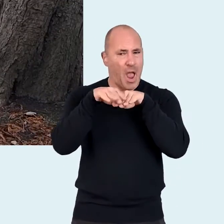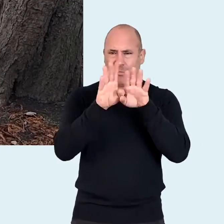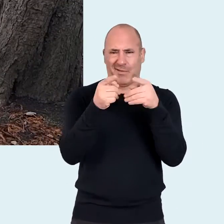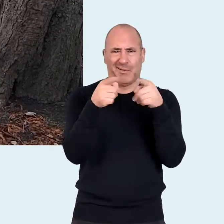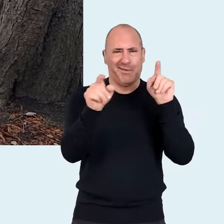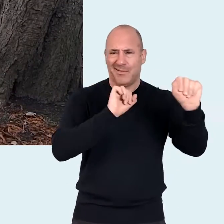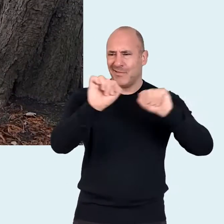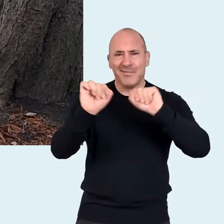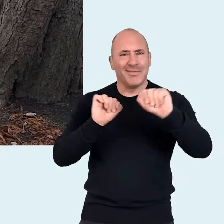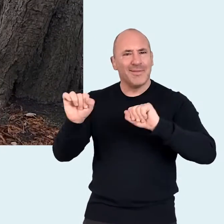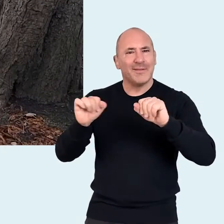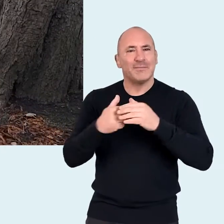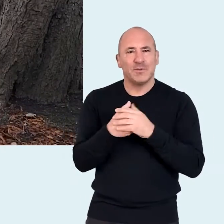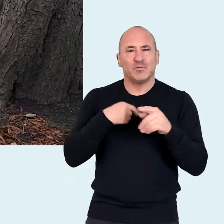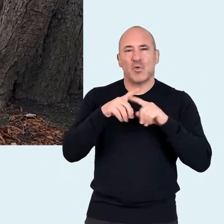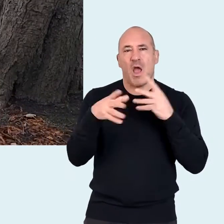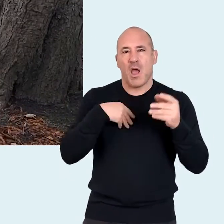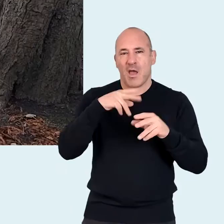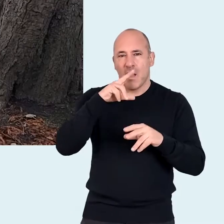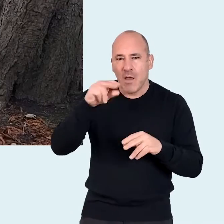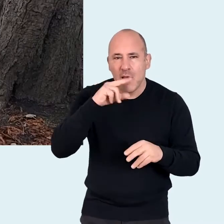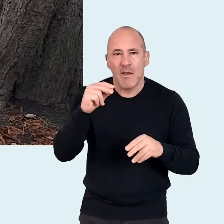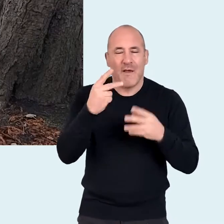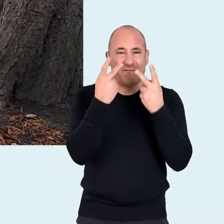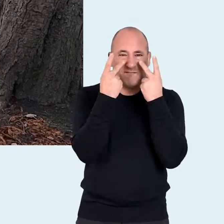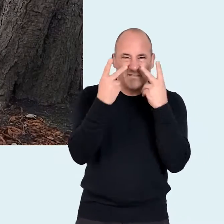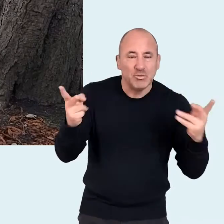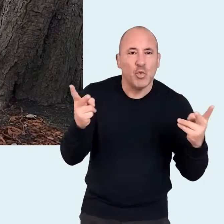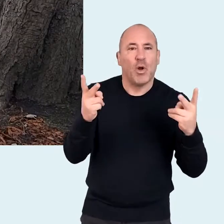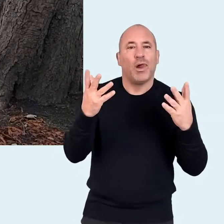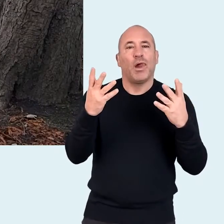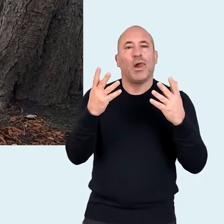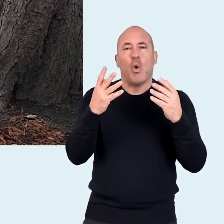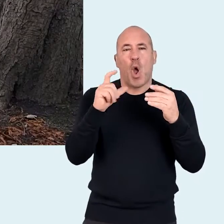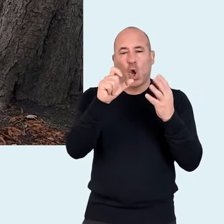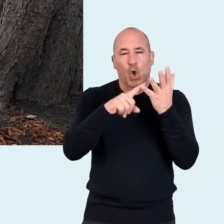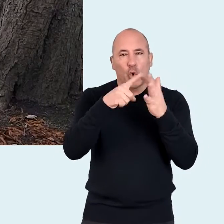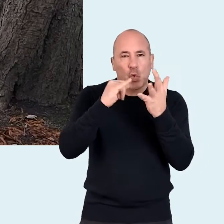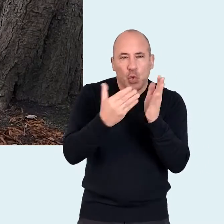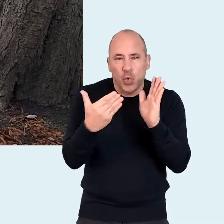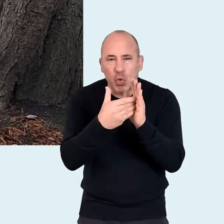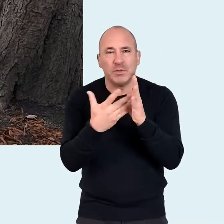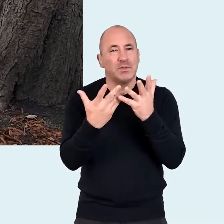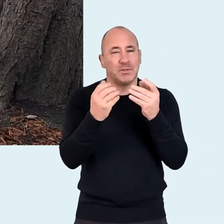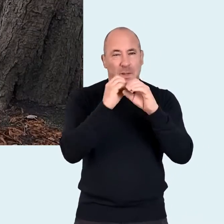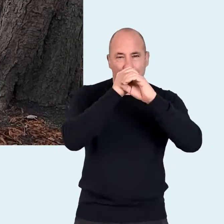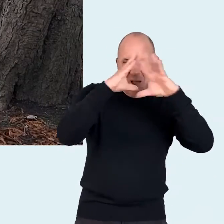and processes in different ways. So I always try to give verbal and visual demonstrations